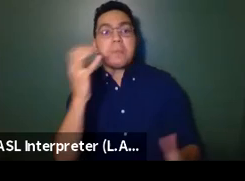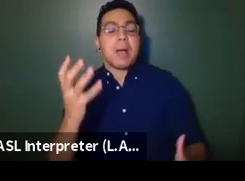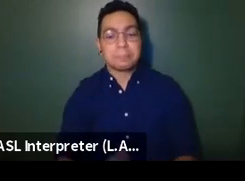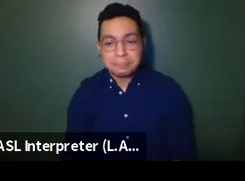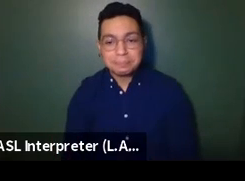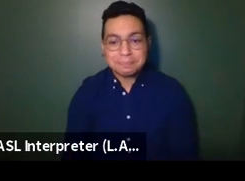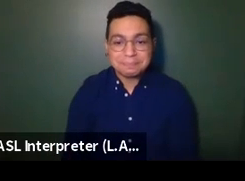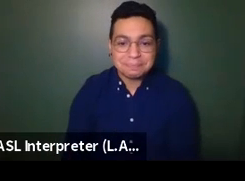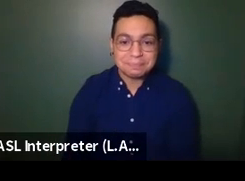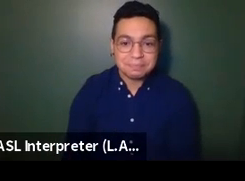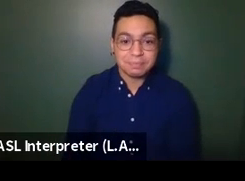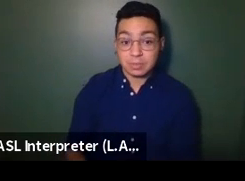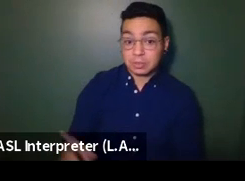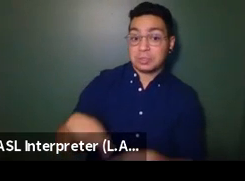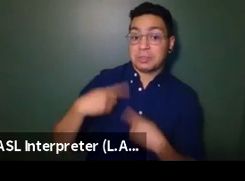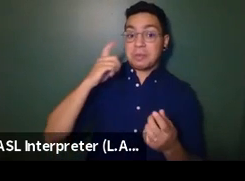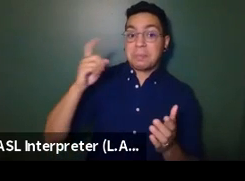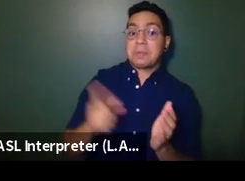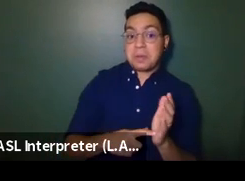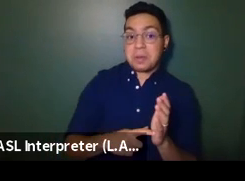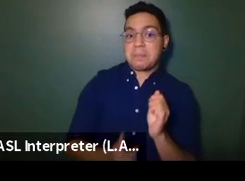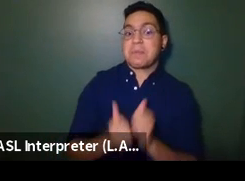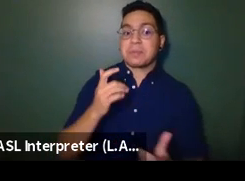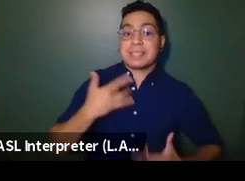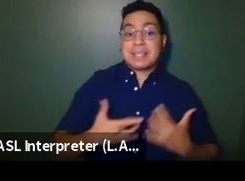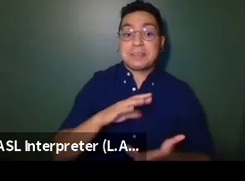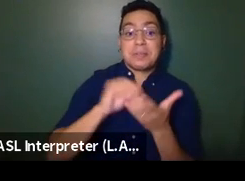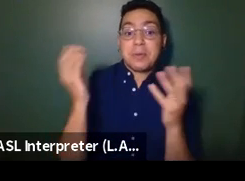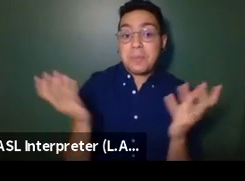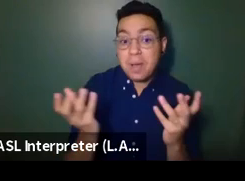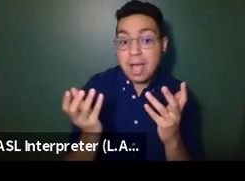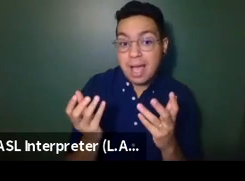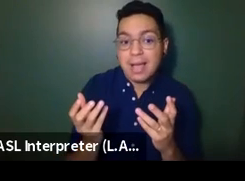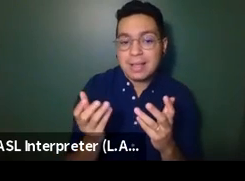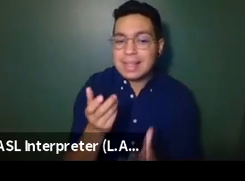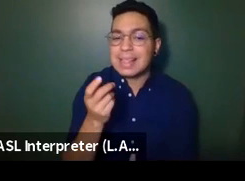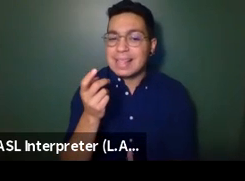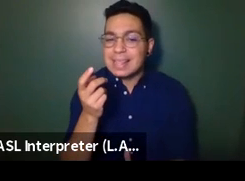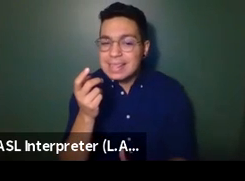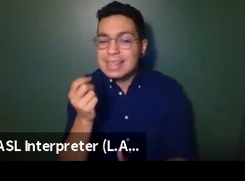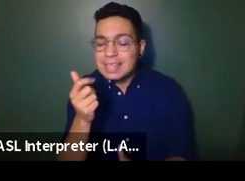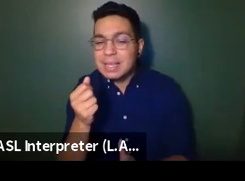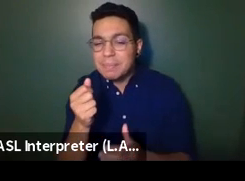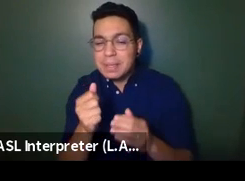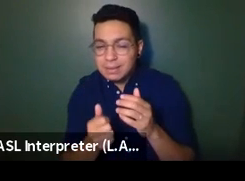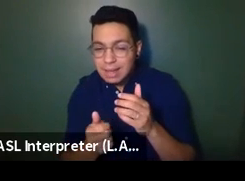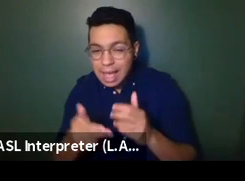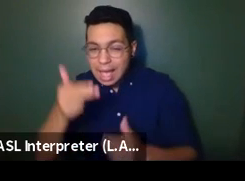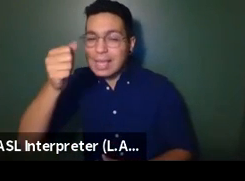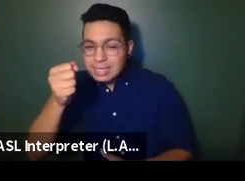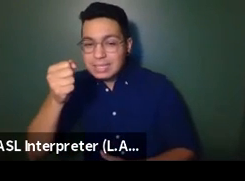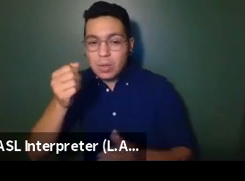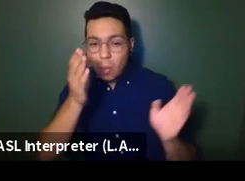Andrew Hickman: So far I'm noticing that they're most excited to learn today, little bit ahead of everything else around organizing materials.